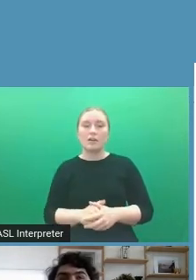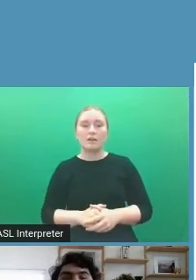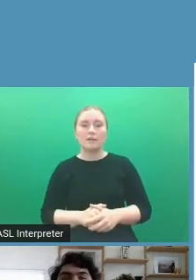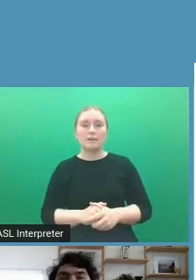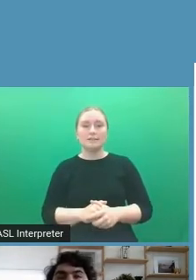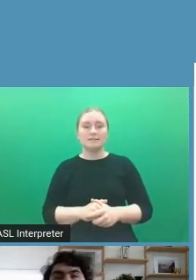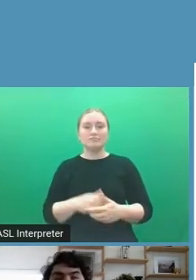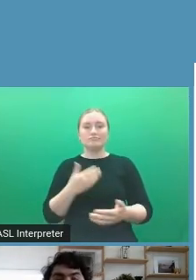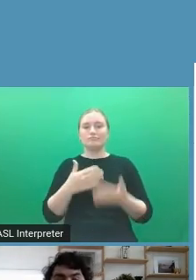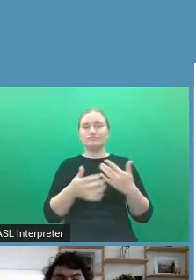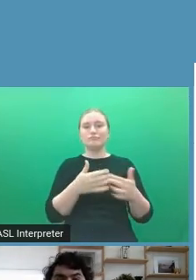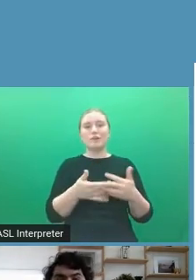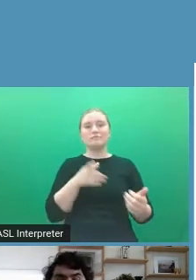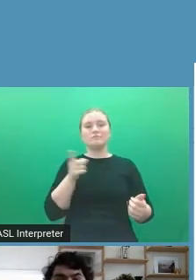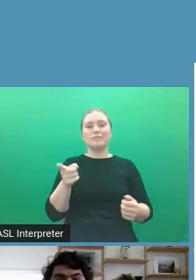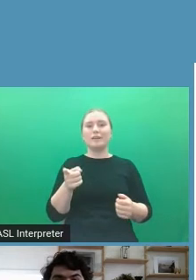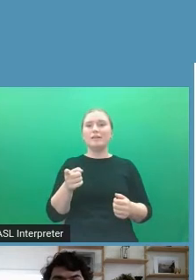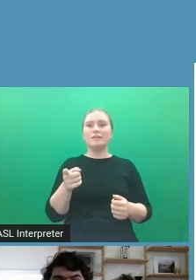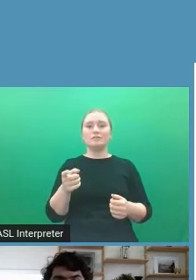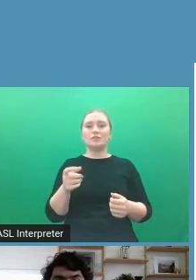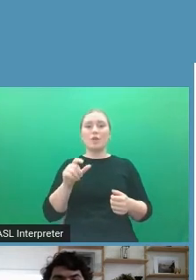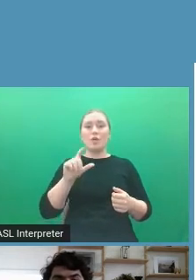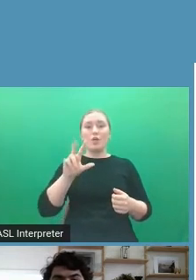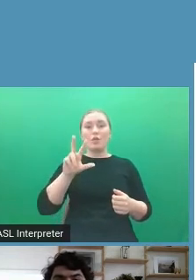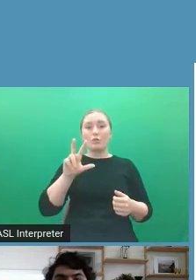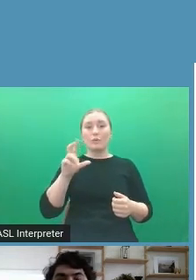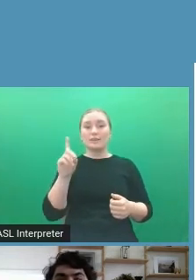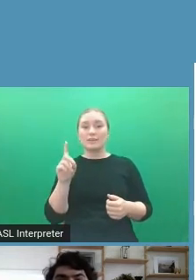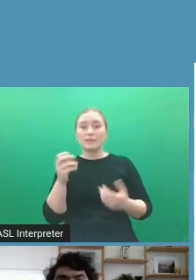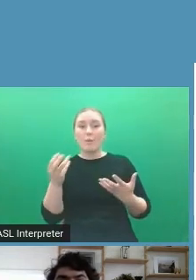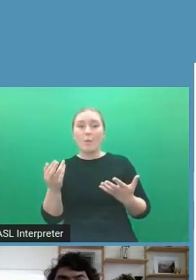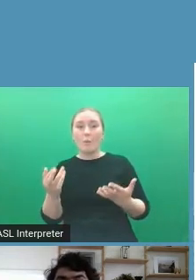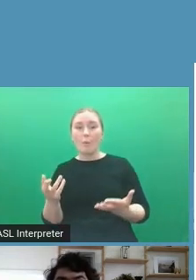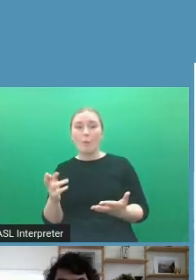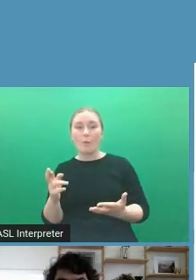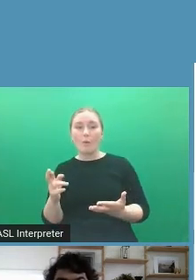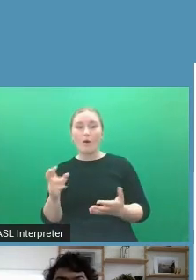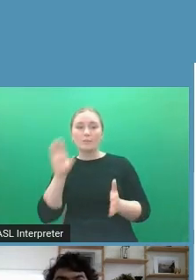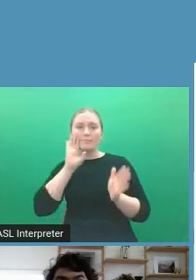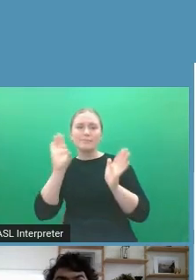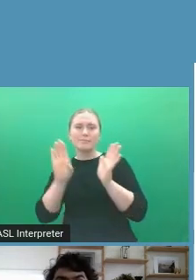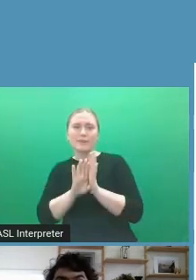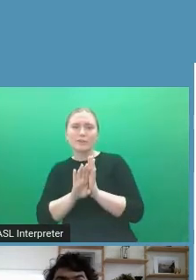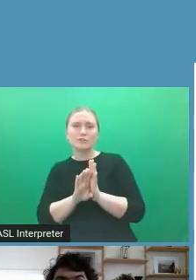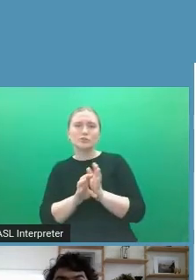if it's 2d material, 3d objects, if it's born-digital assets, if it's intangible heritage.